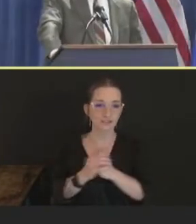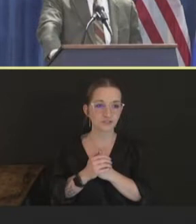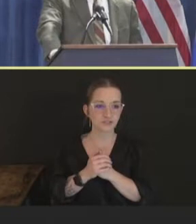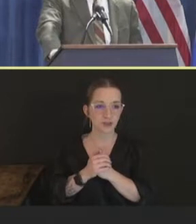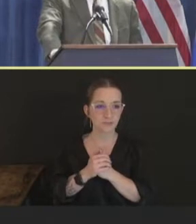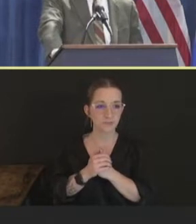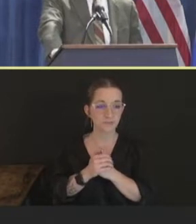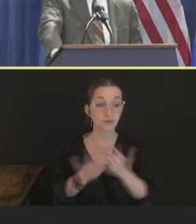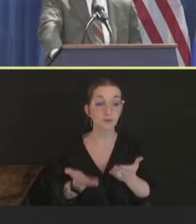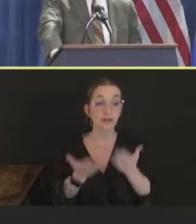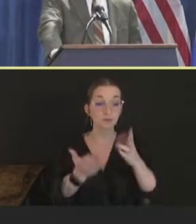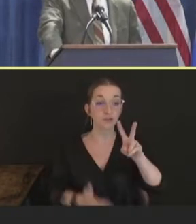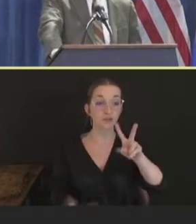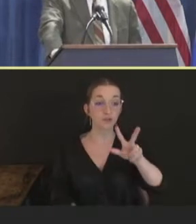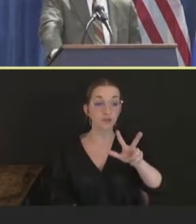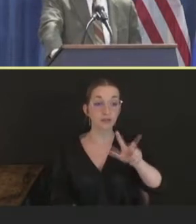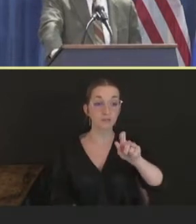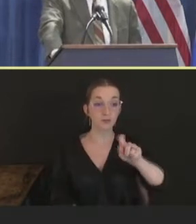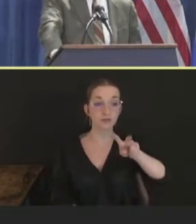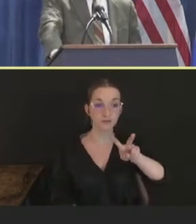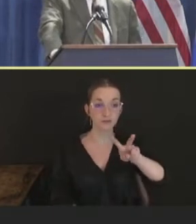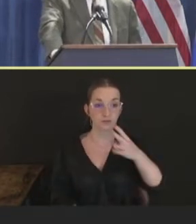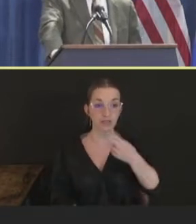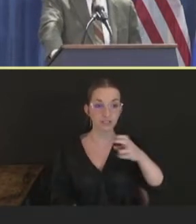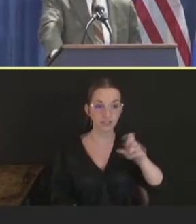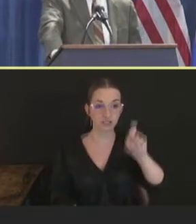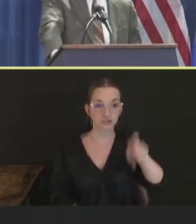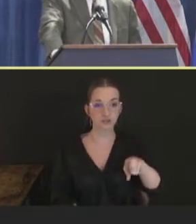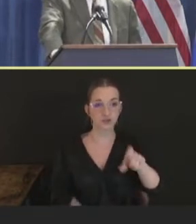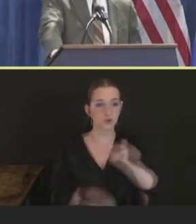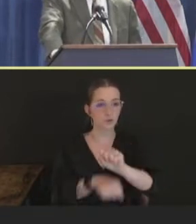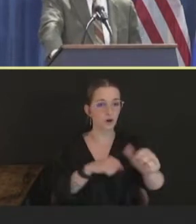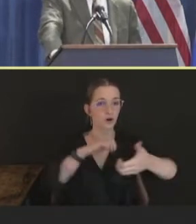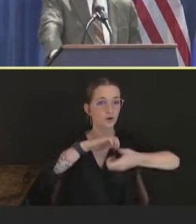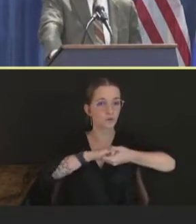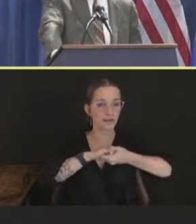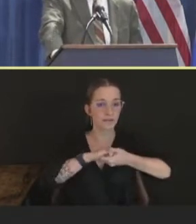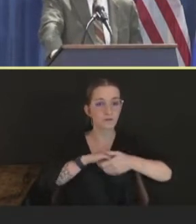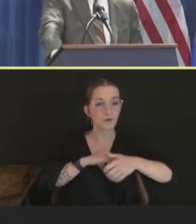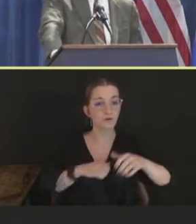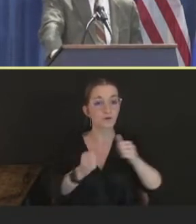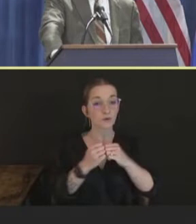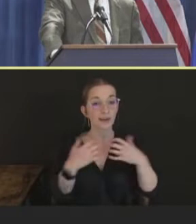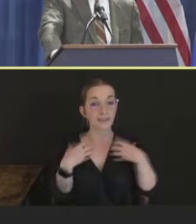HHS should work with partners to provide health care professionals with training to recognize